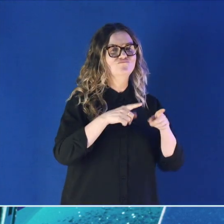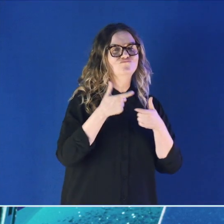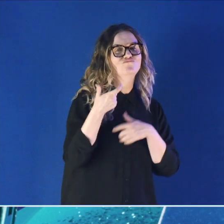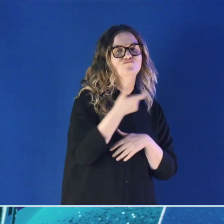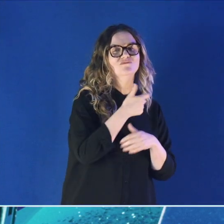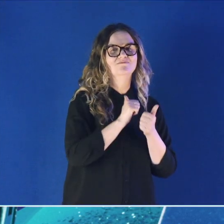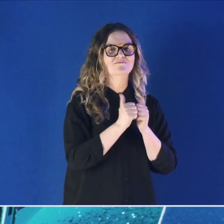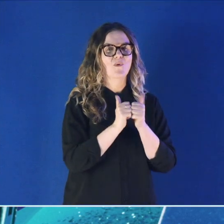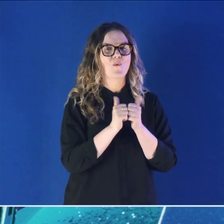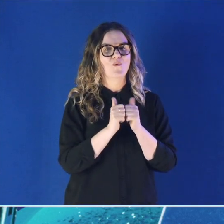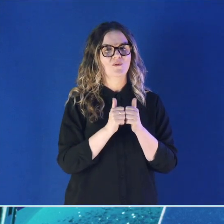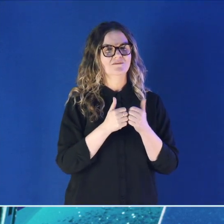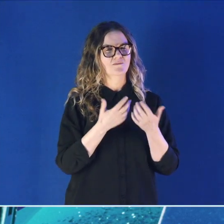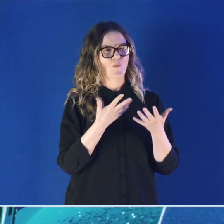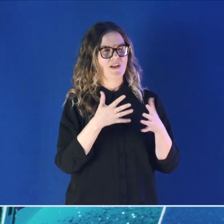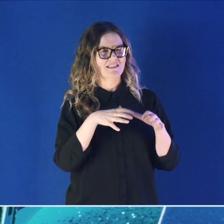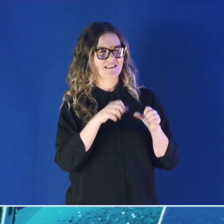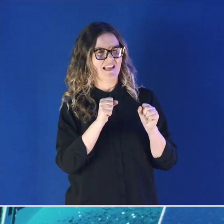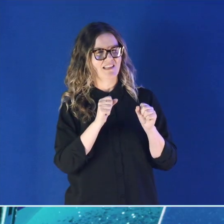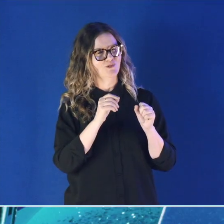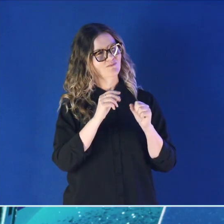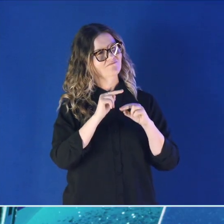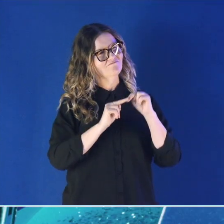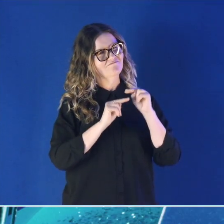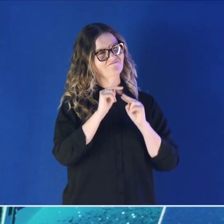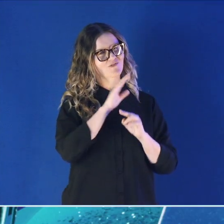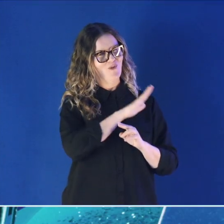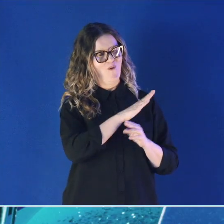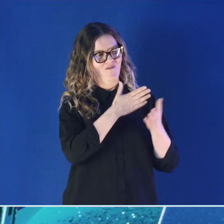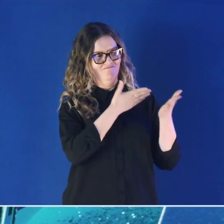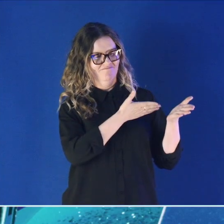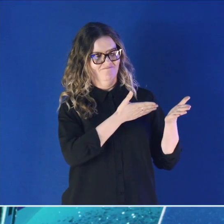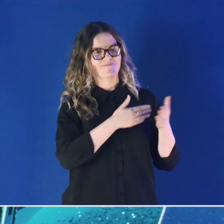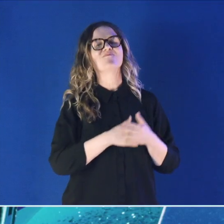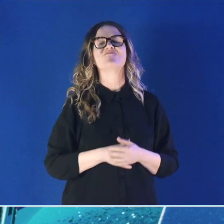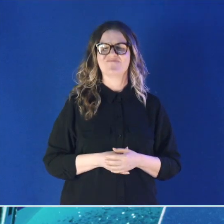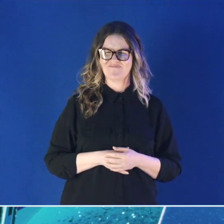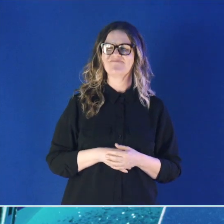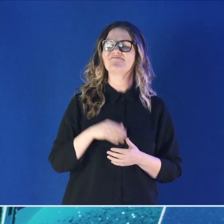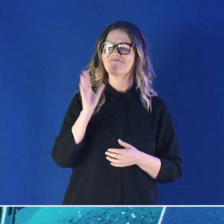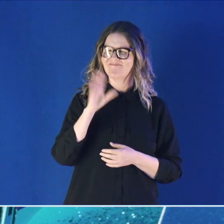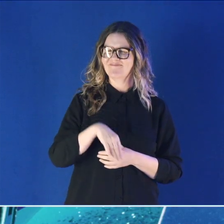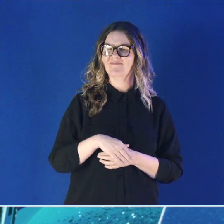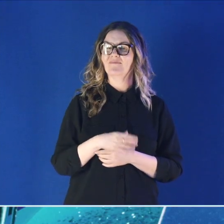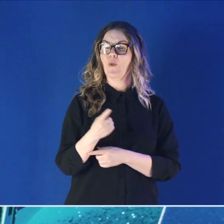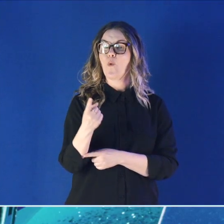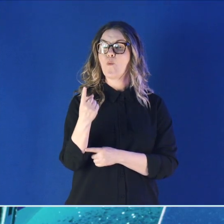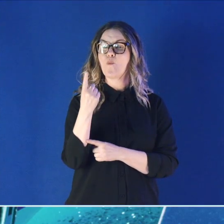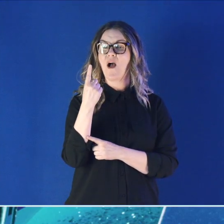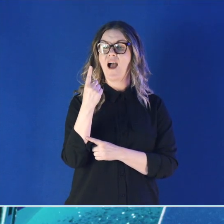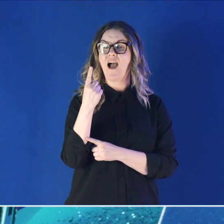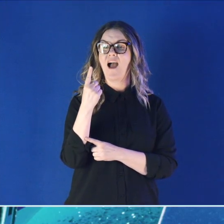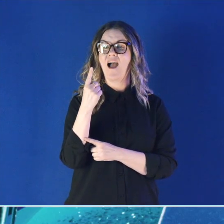Well, for those that don't know, OneCourt is a tactile broadcast. So it's a new format for watching sports.